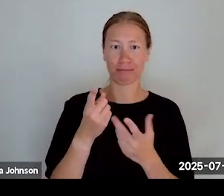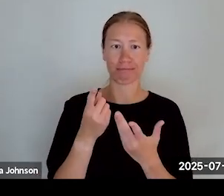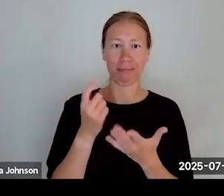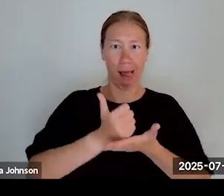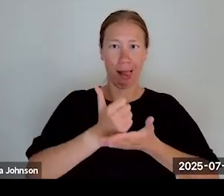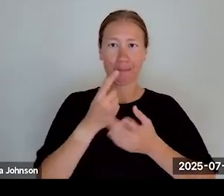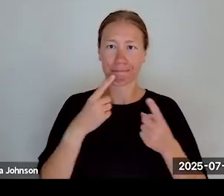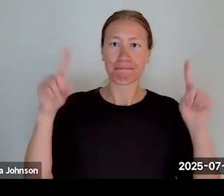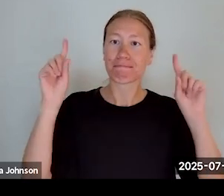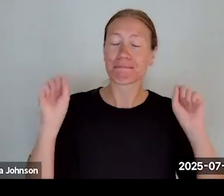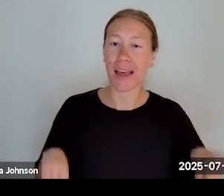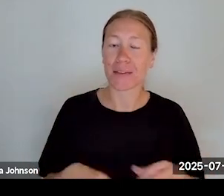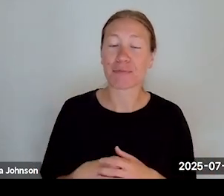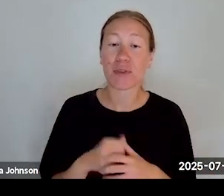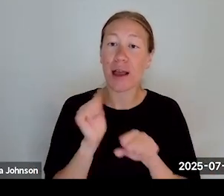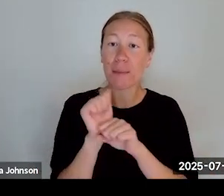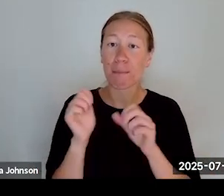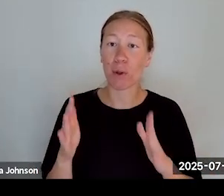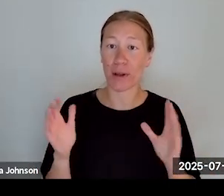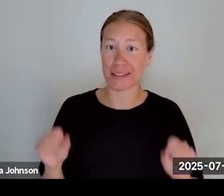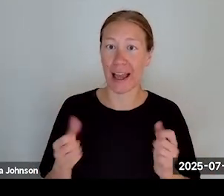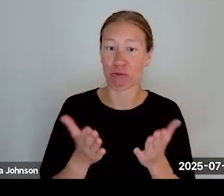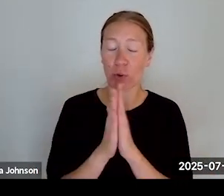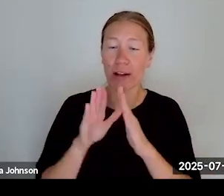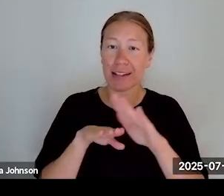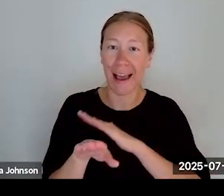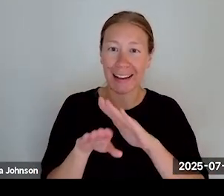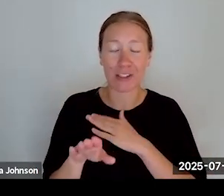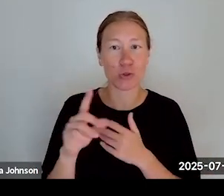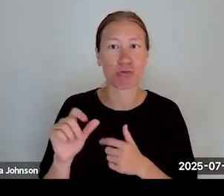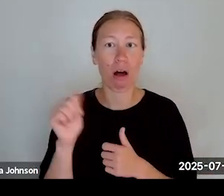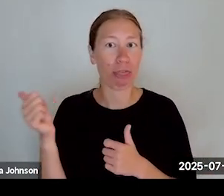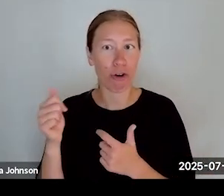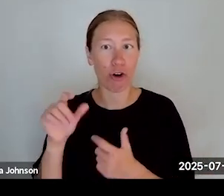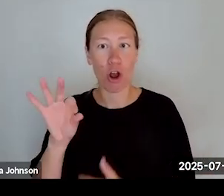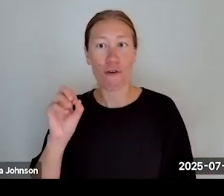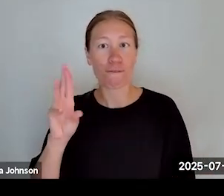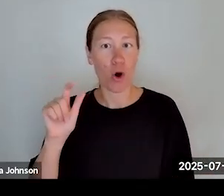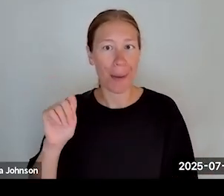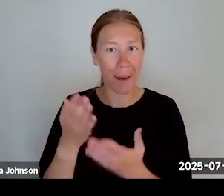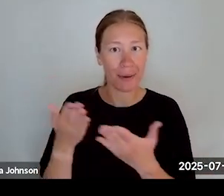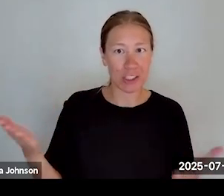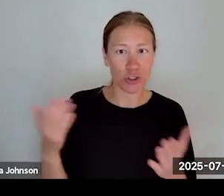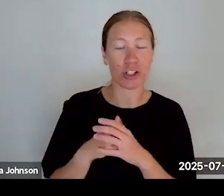Employees can also request access to alternative format materials, job coaches and mentors,